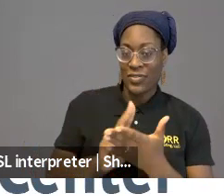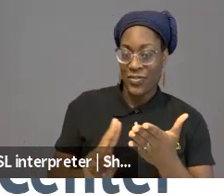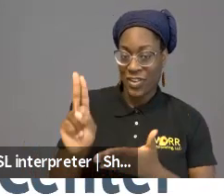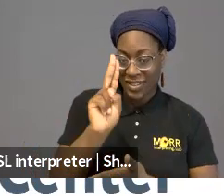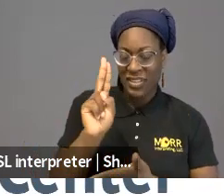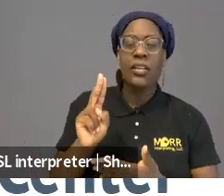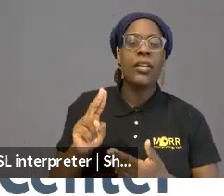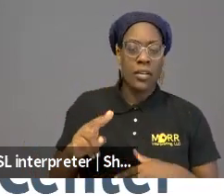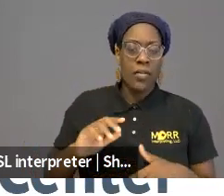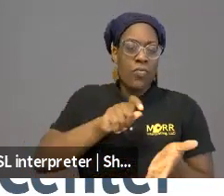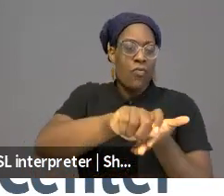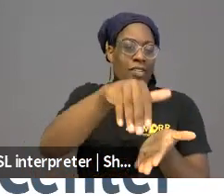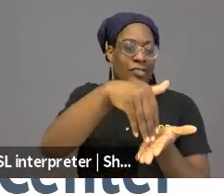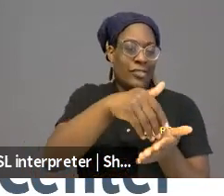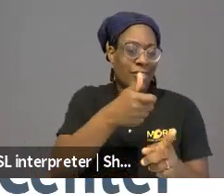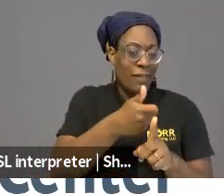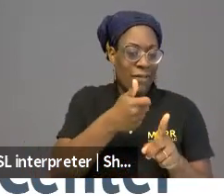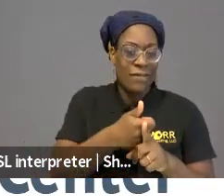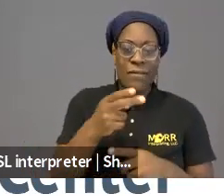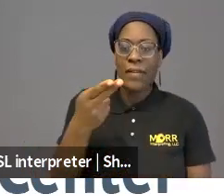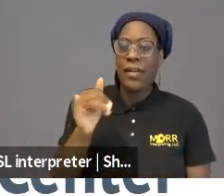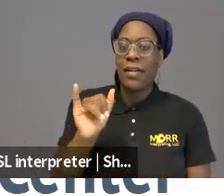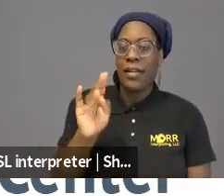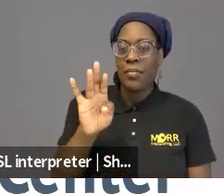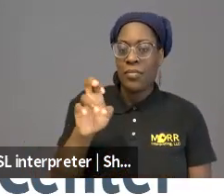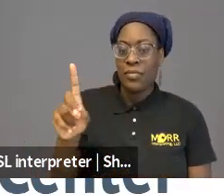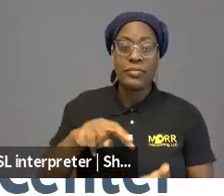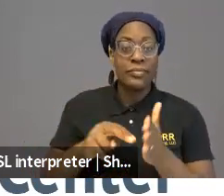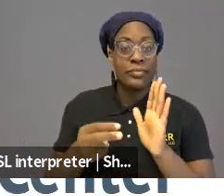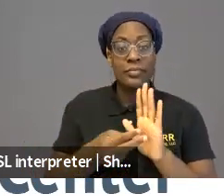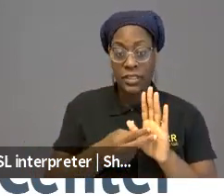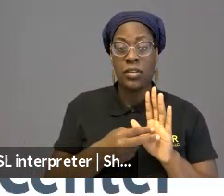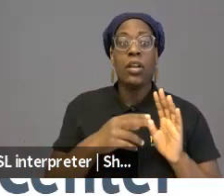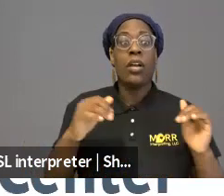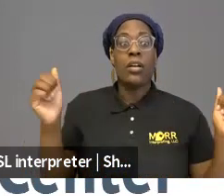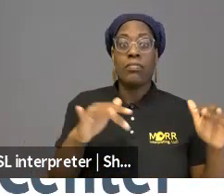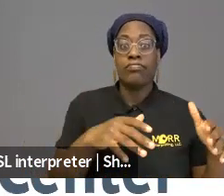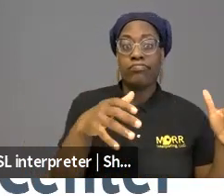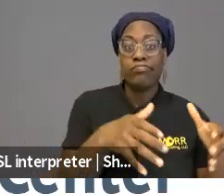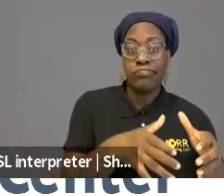I mean that not only do we offer both in-person and online tutoring, but our staff is working some